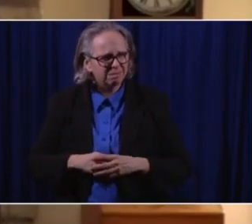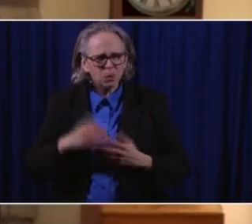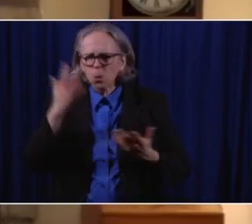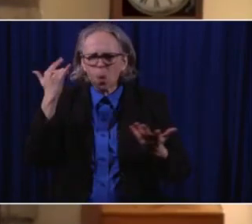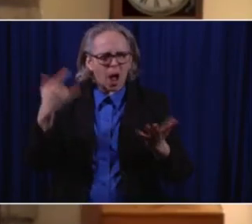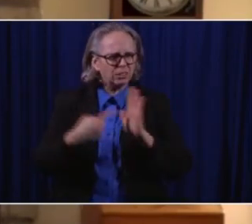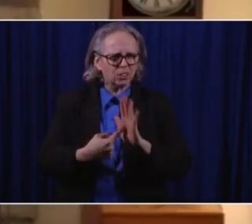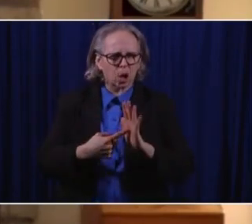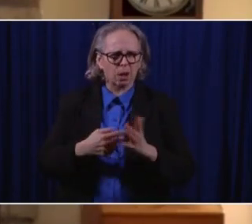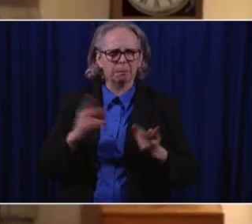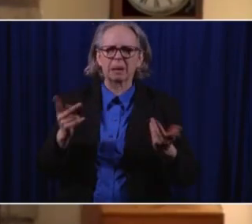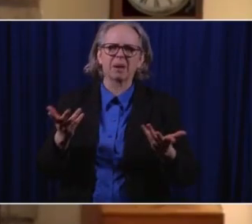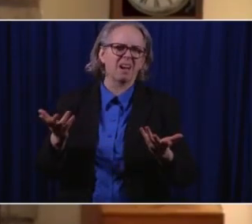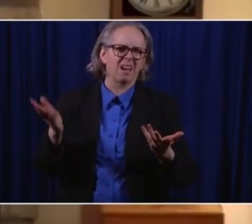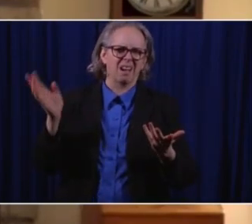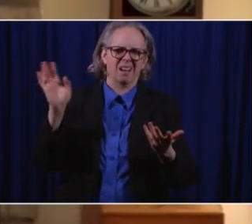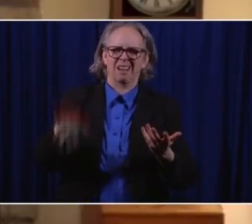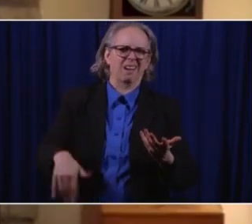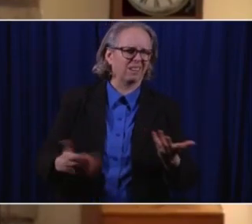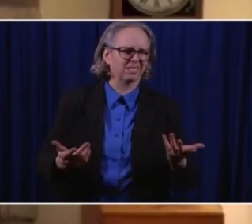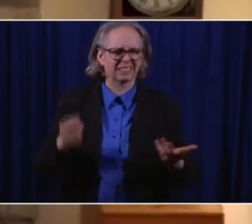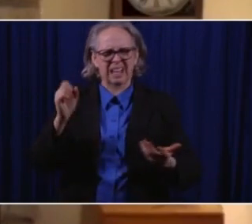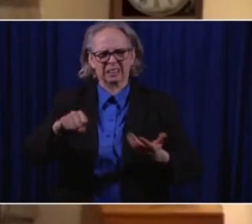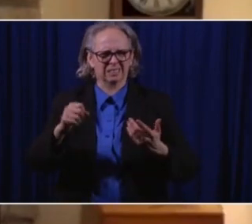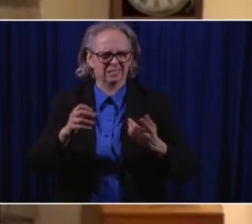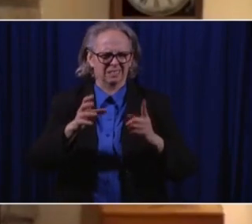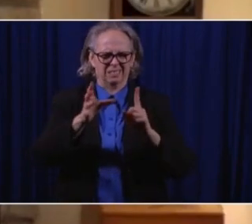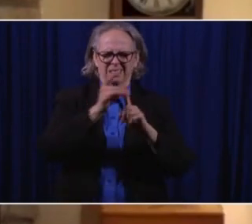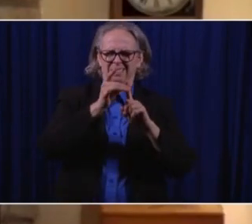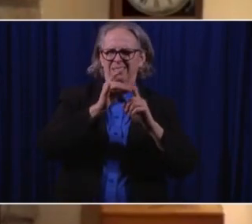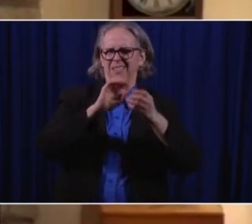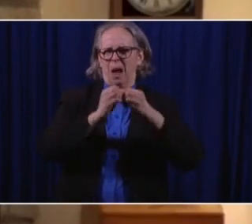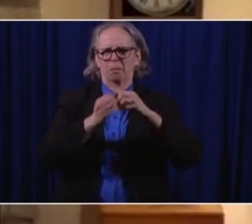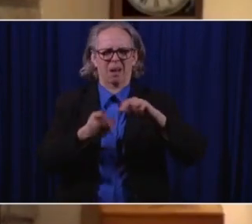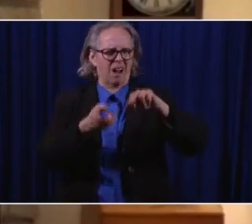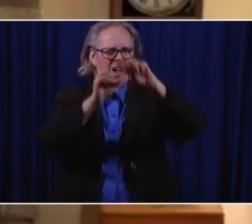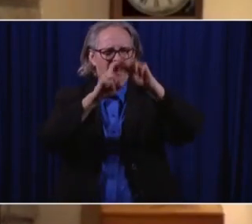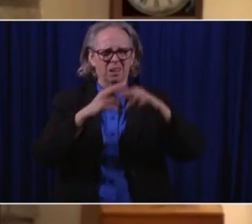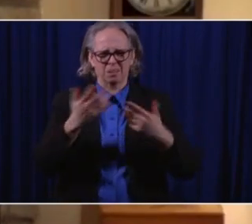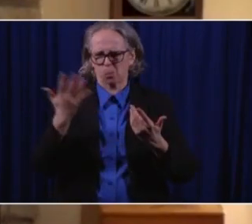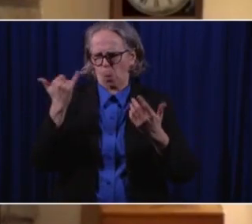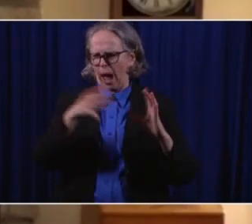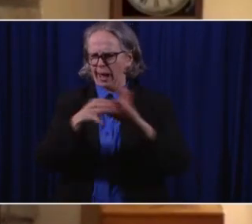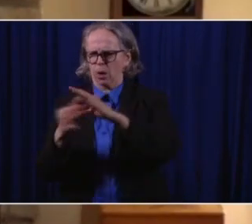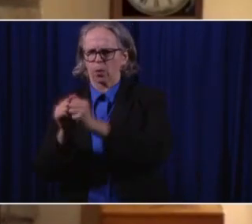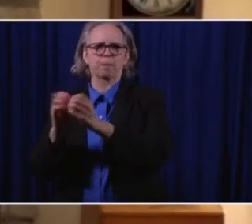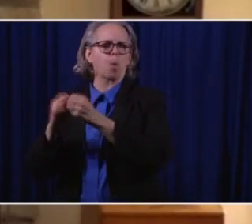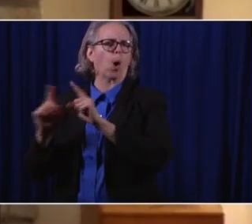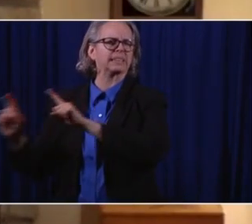school annex lighter percent increase in cases for says testing again. We continue to to kind of run into this issue were some some folks look at